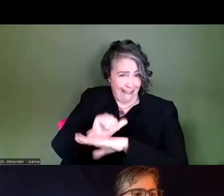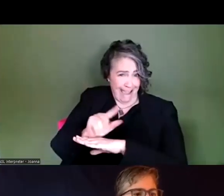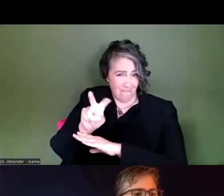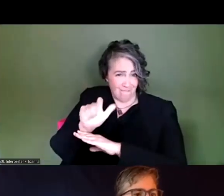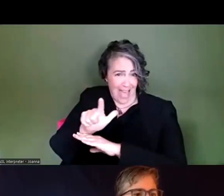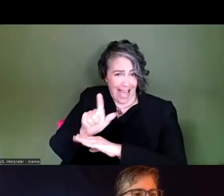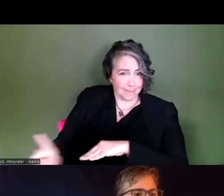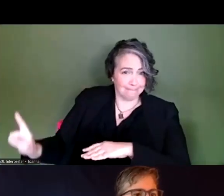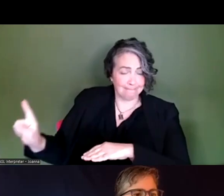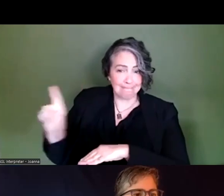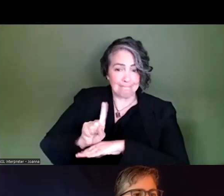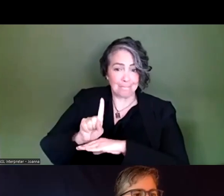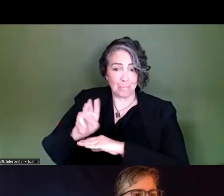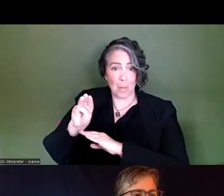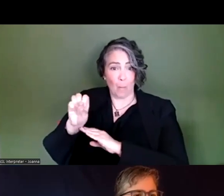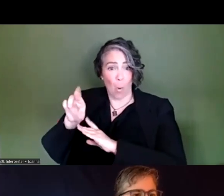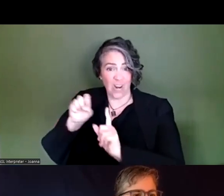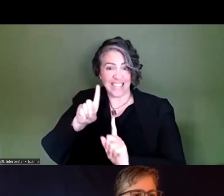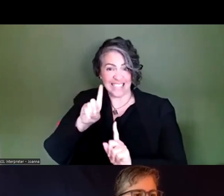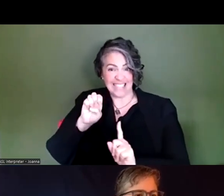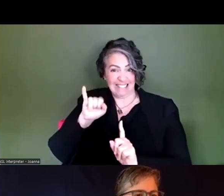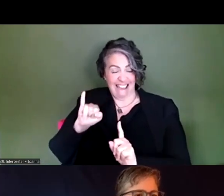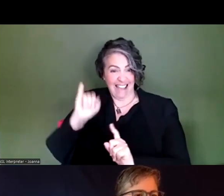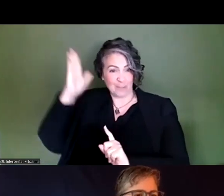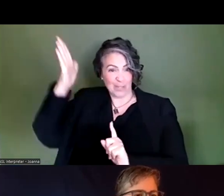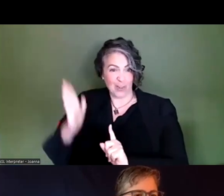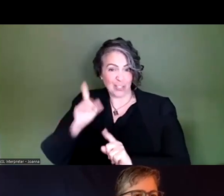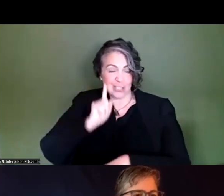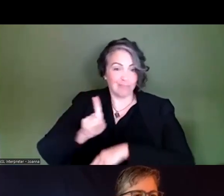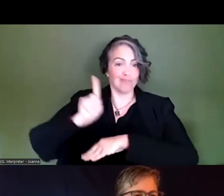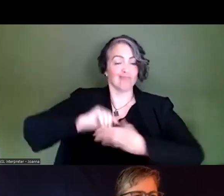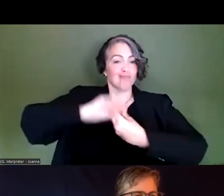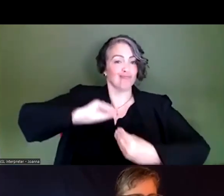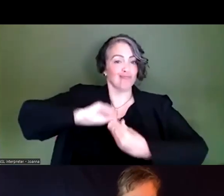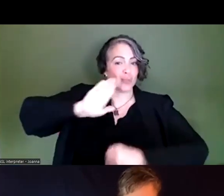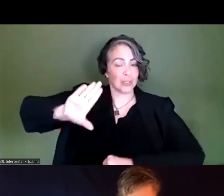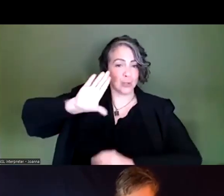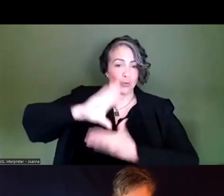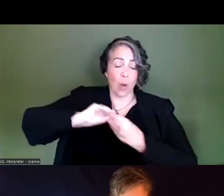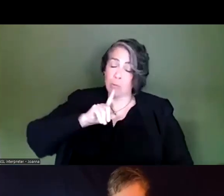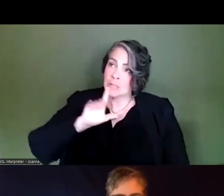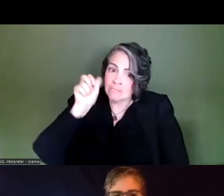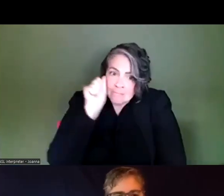story at the MOAR. DEI speaker series, you know, and was amazing. And also as a result of that,